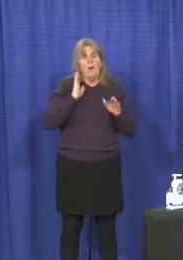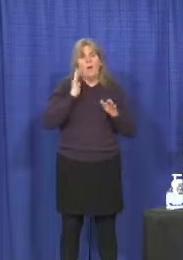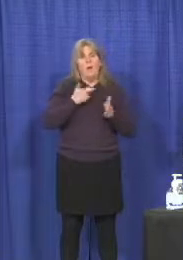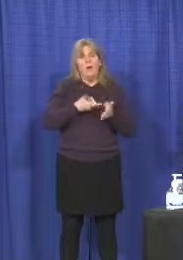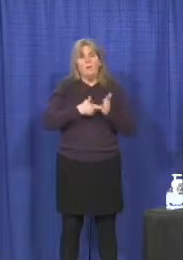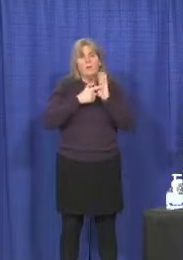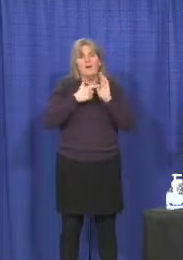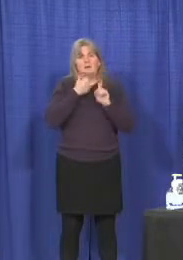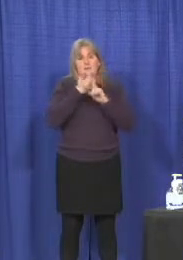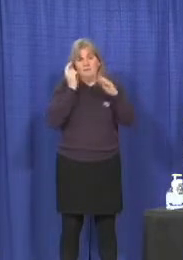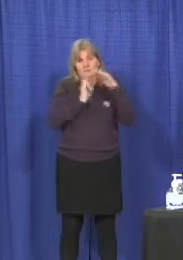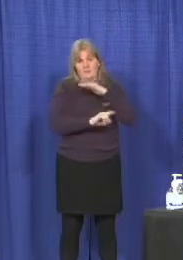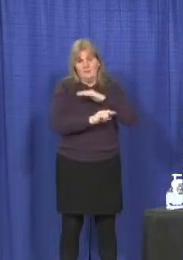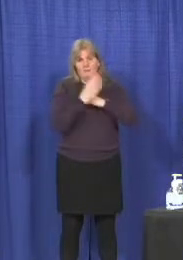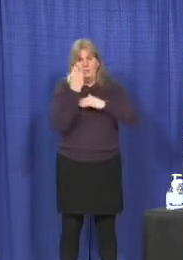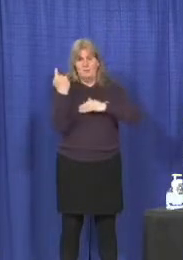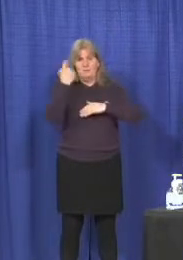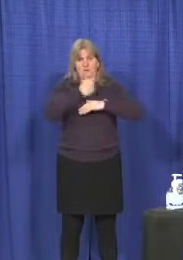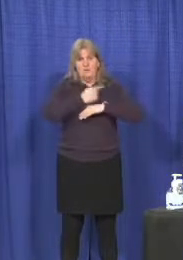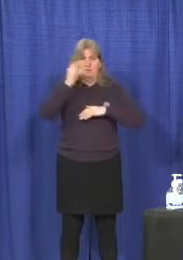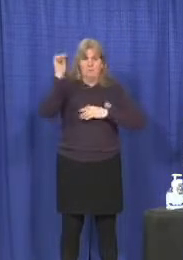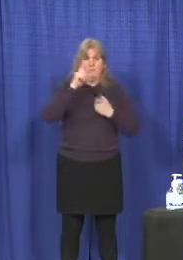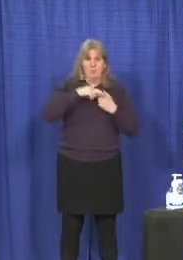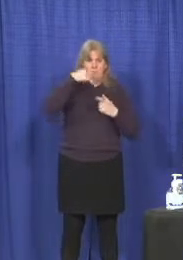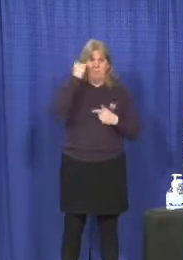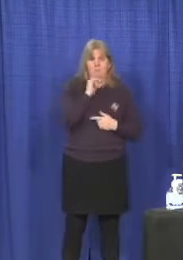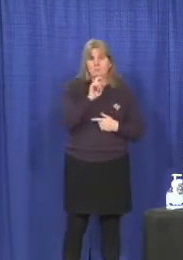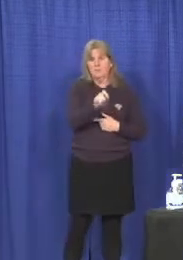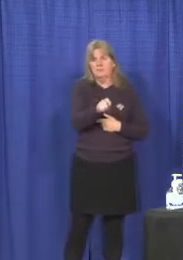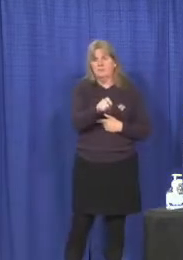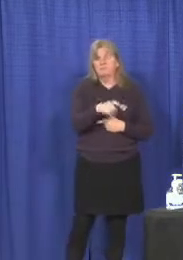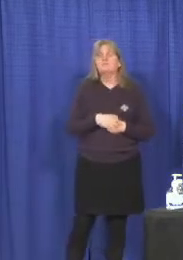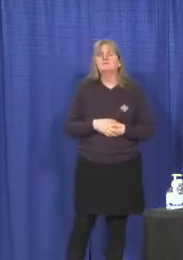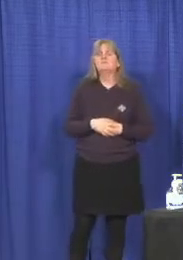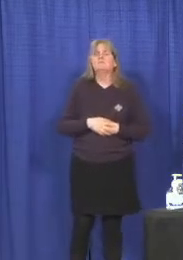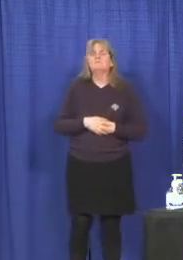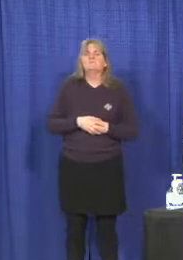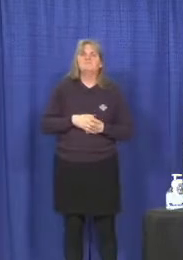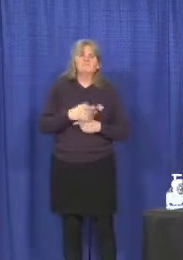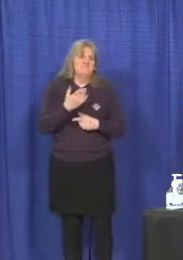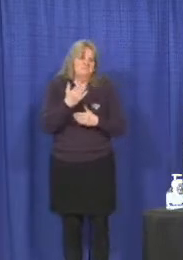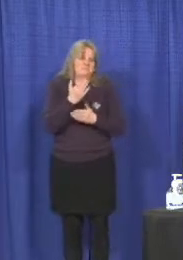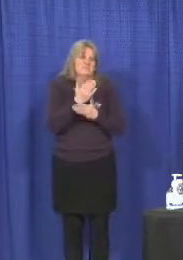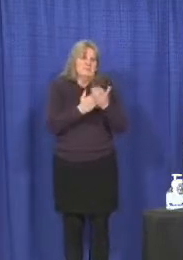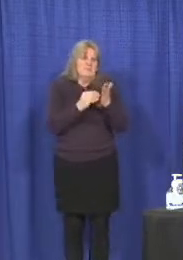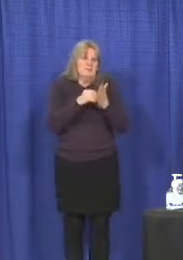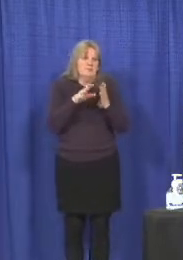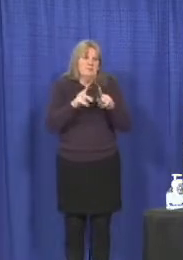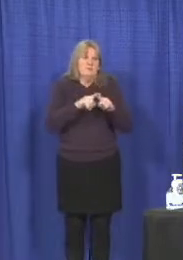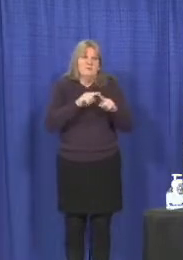need to solve isolate.